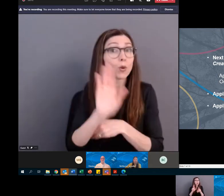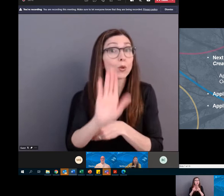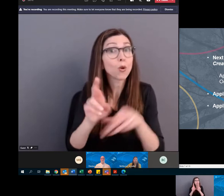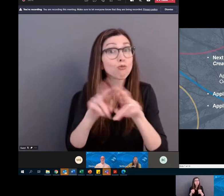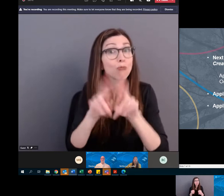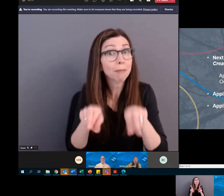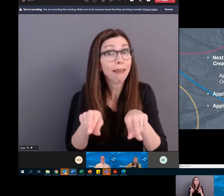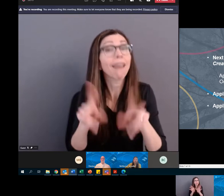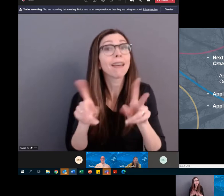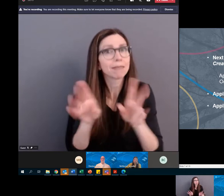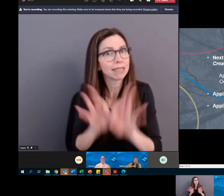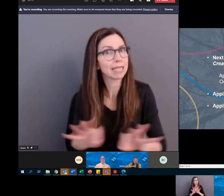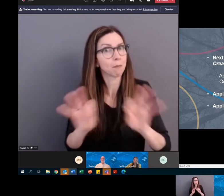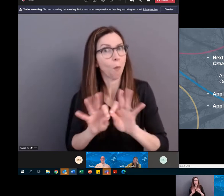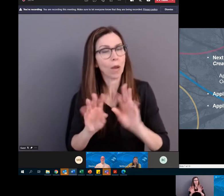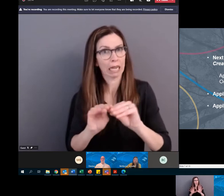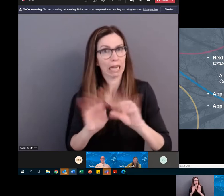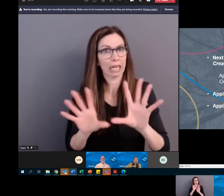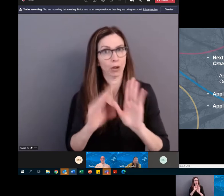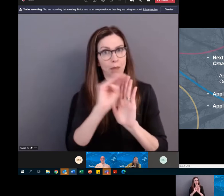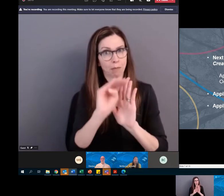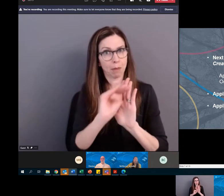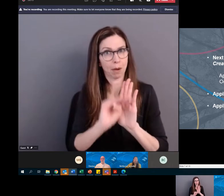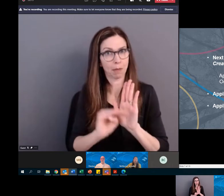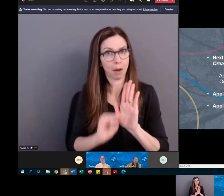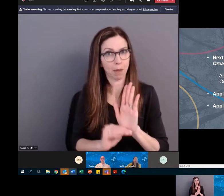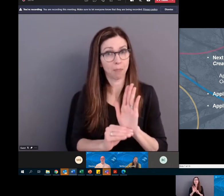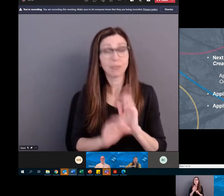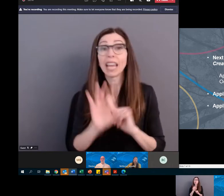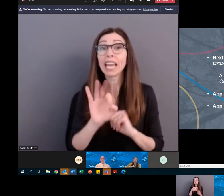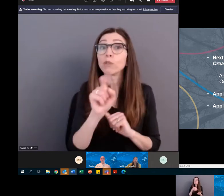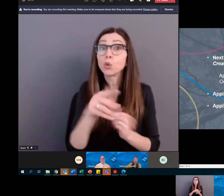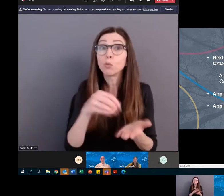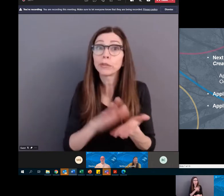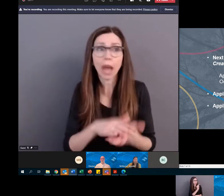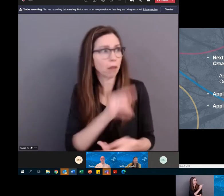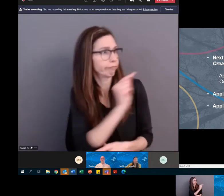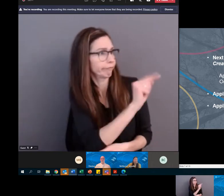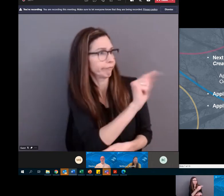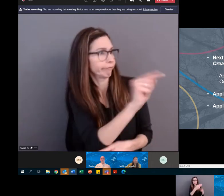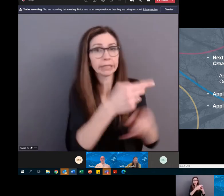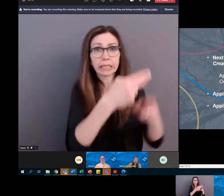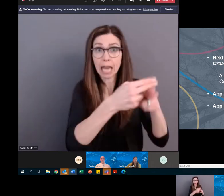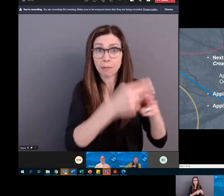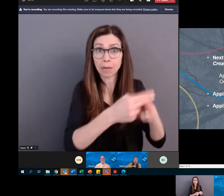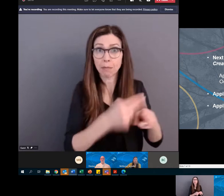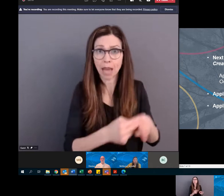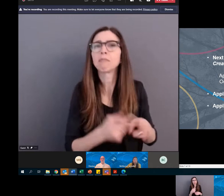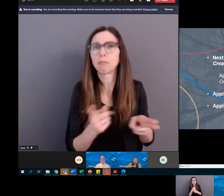and agrees to be included. Write in your own voice, not someone else's,